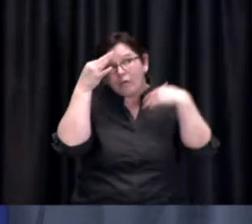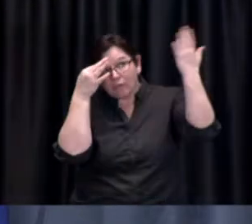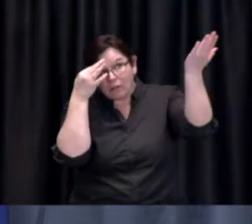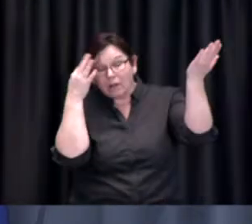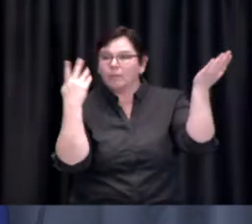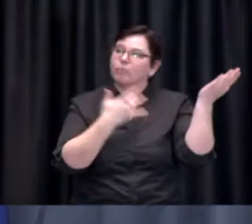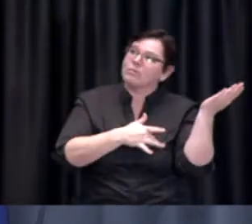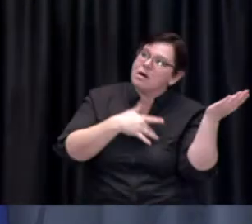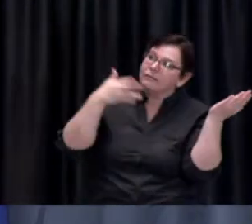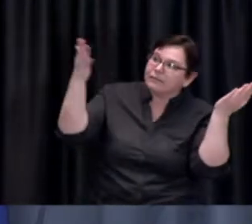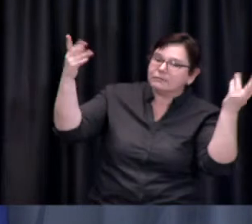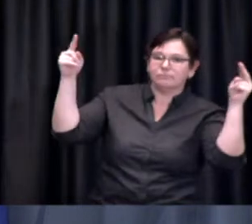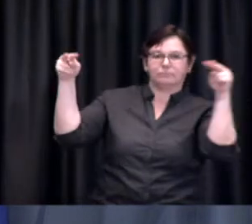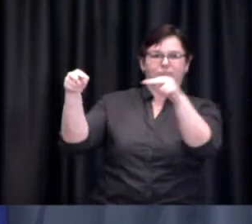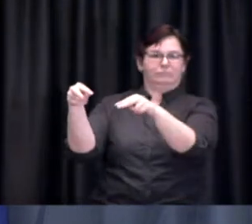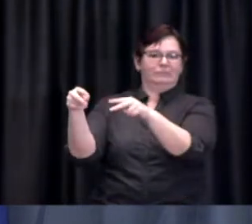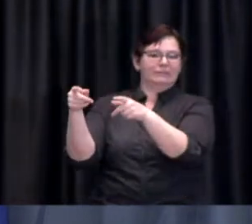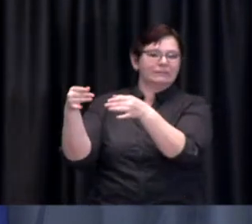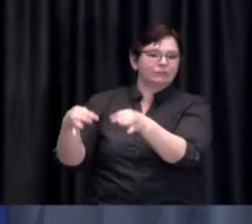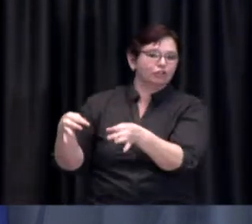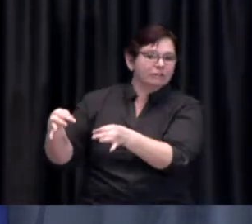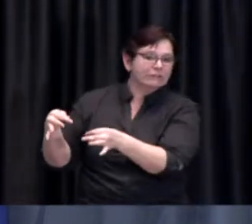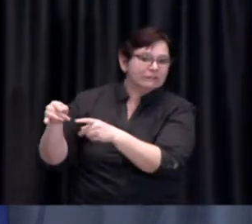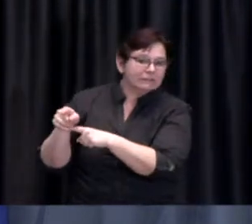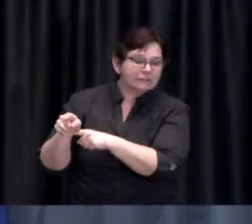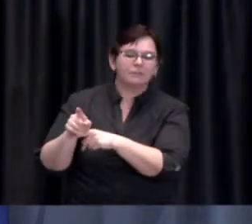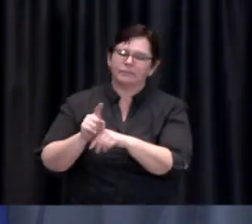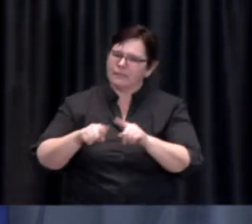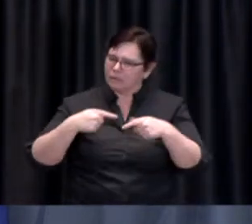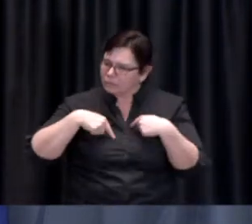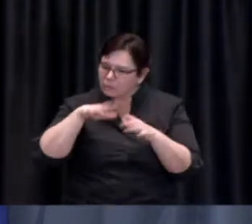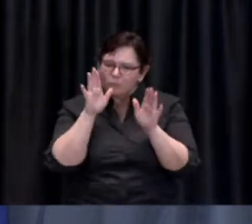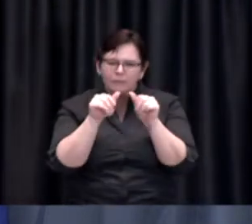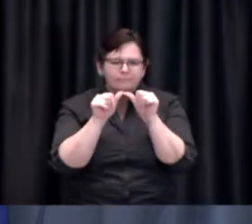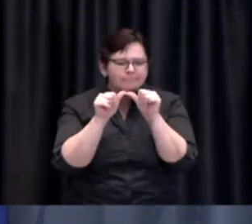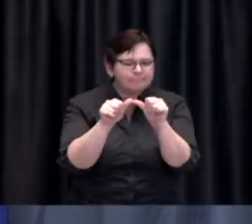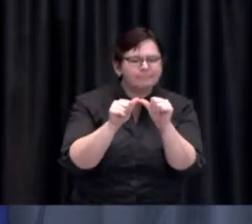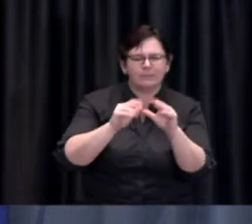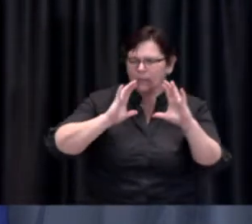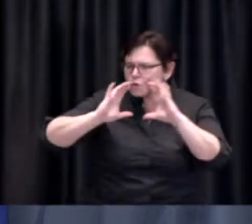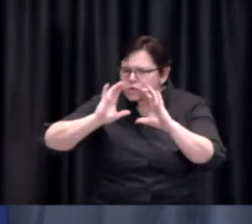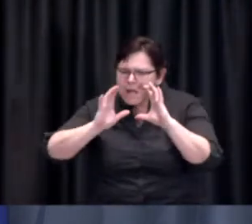and we have maintained and will maintain open channels of communication with all of our teams